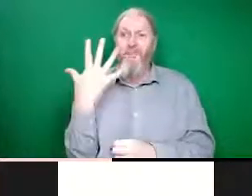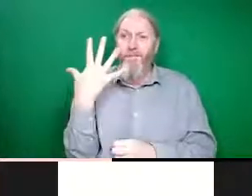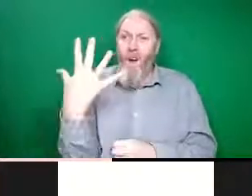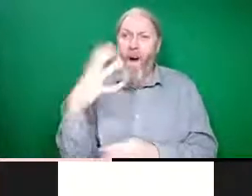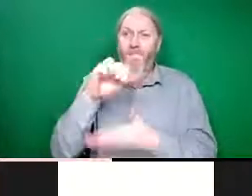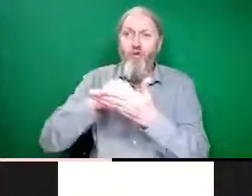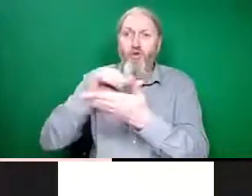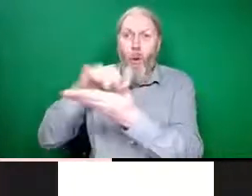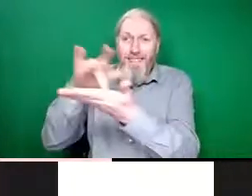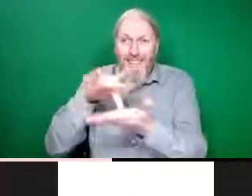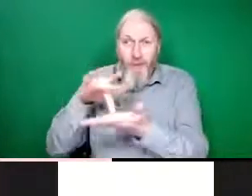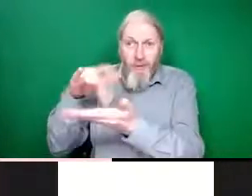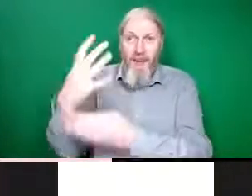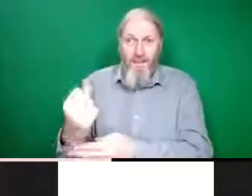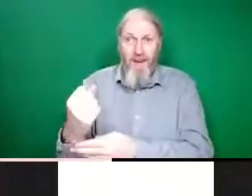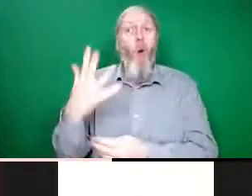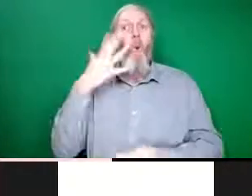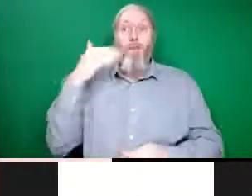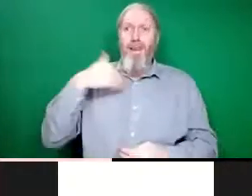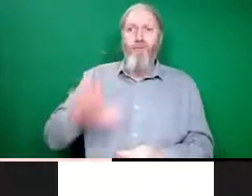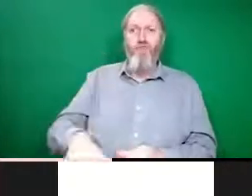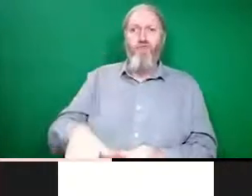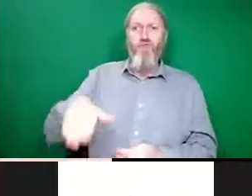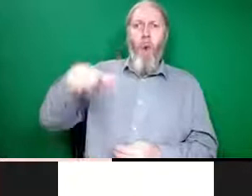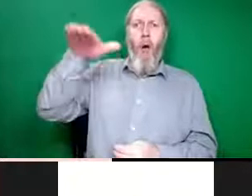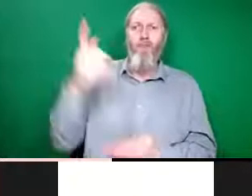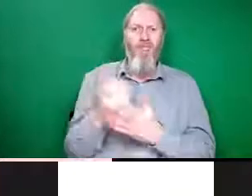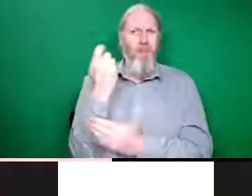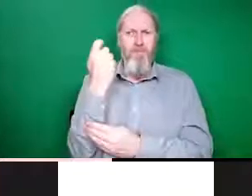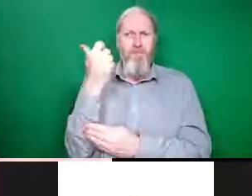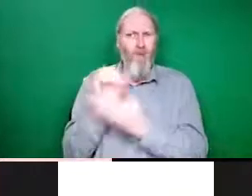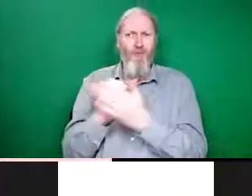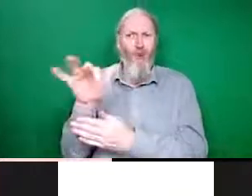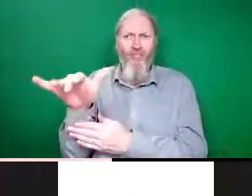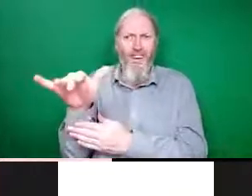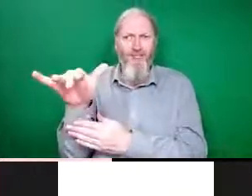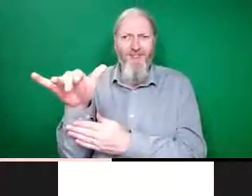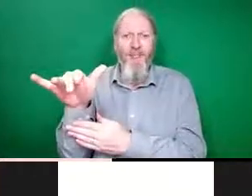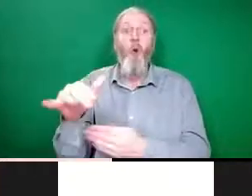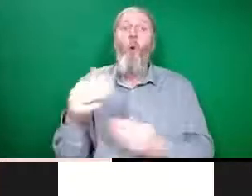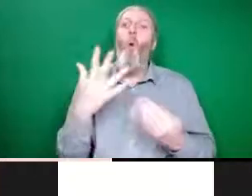Sarah and I co-founded Things Made Public about ten years ago and we have always been a bit obsessed with